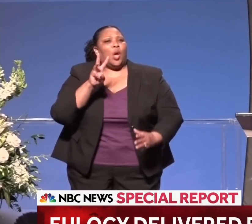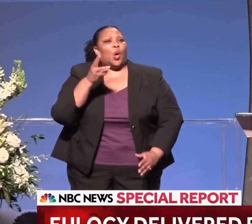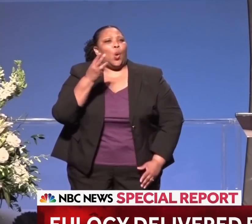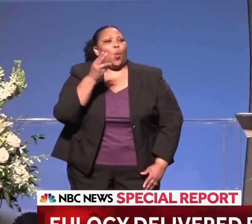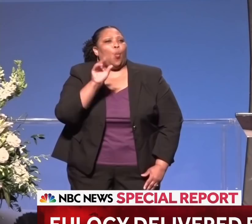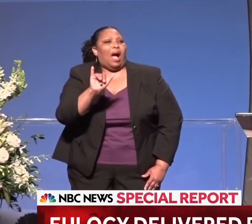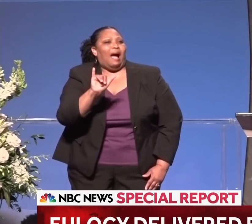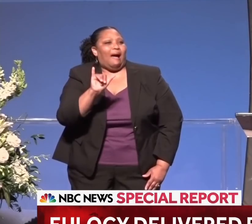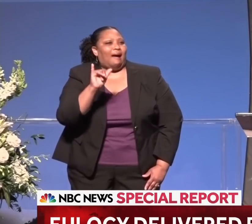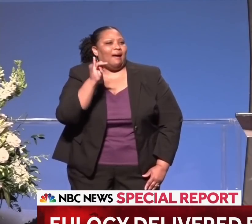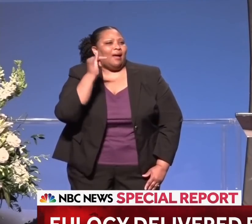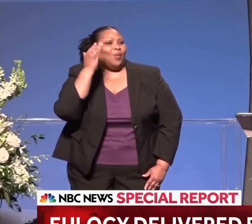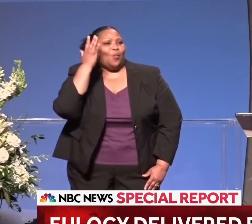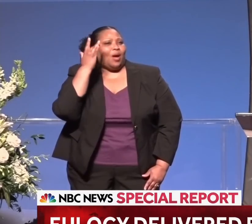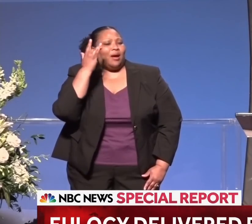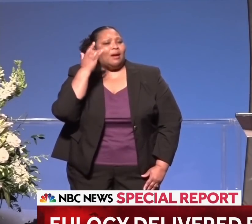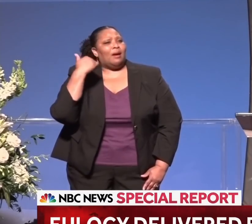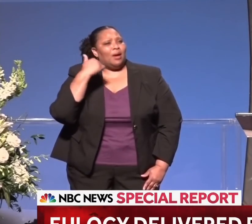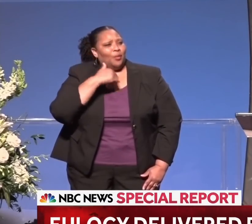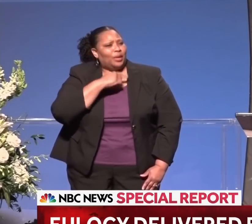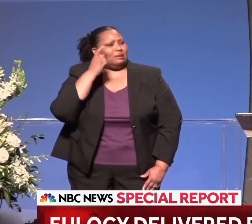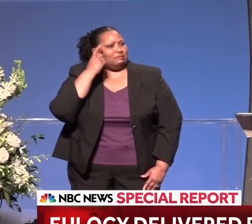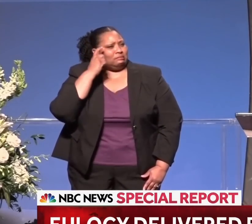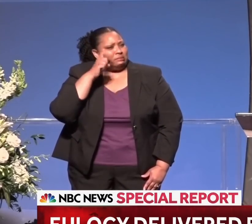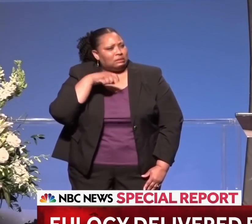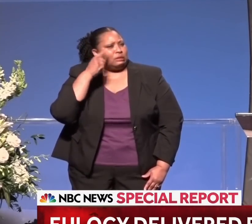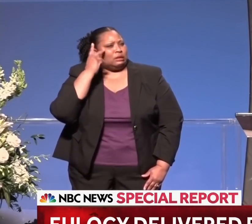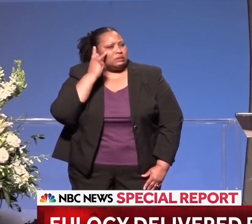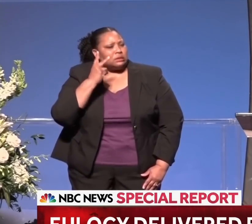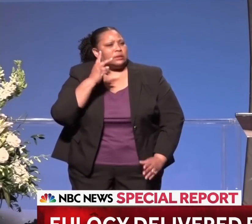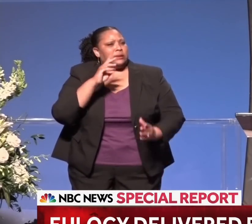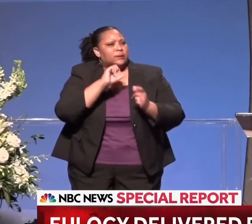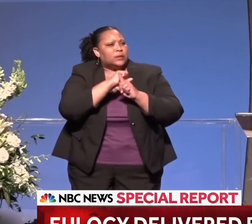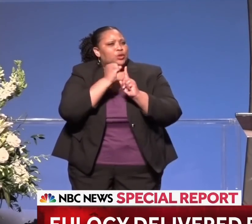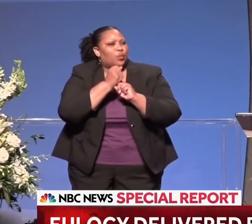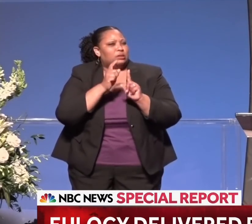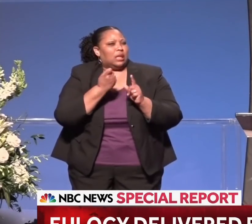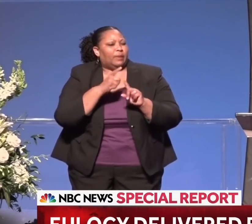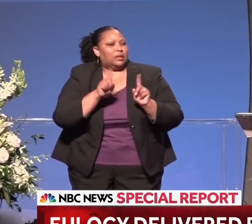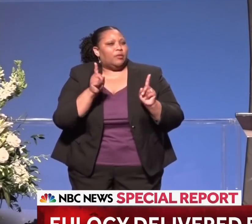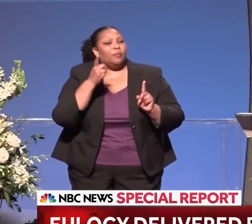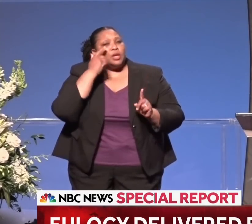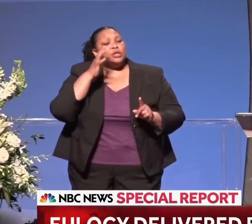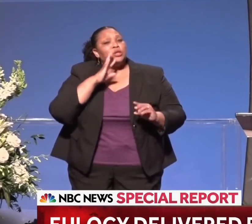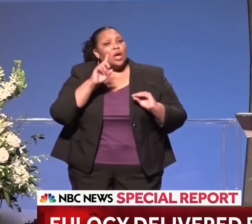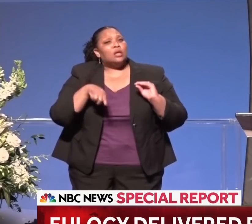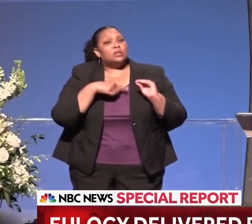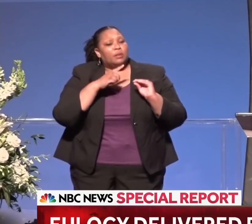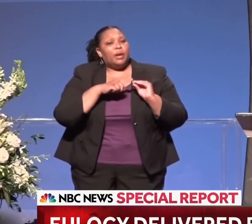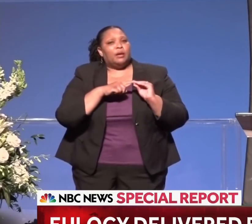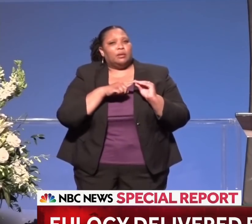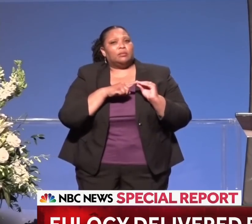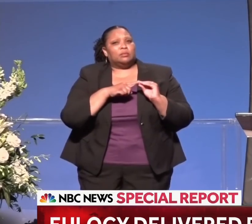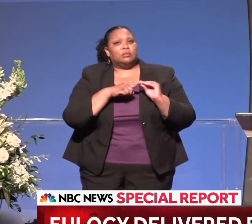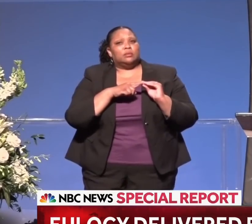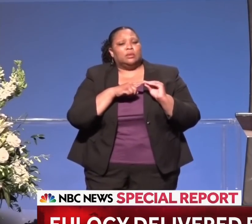EPHESIANS 6, CHAPTER -- IT TELLS THE STORY OF WHY I THINK WE NEED